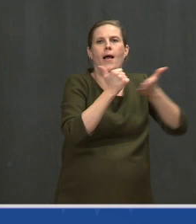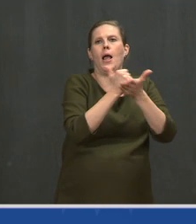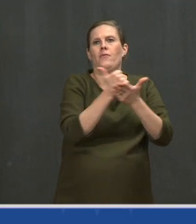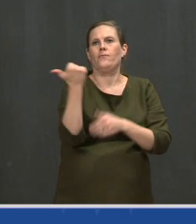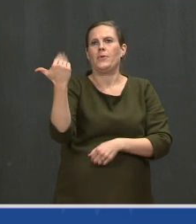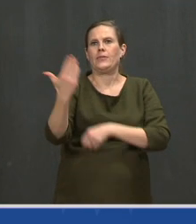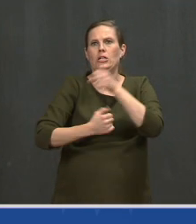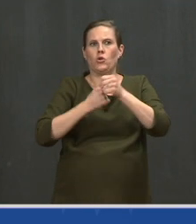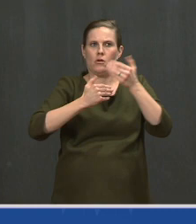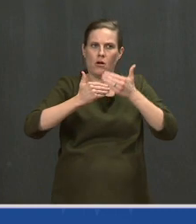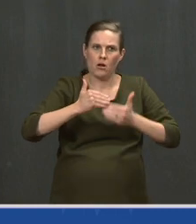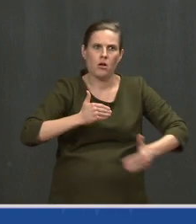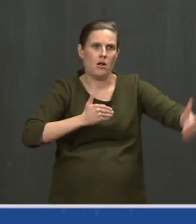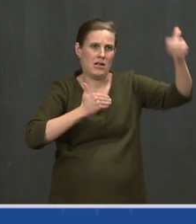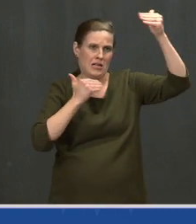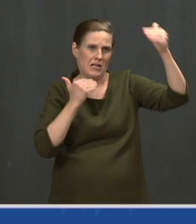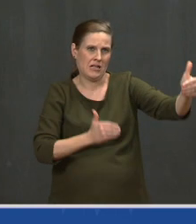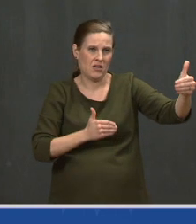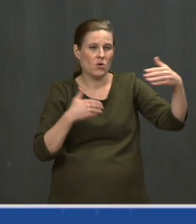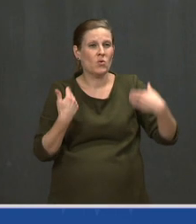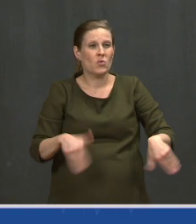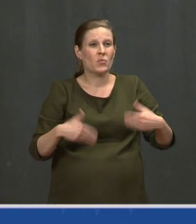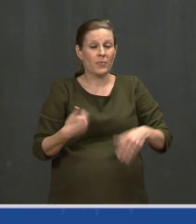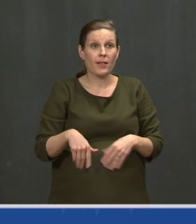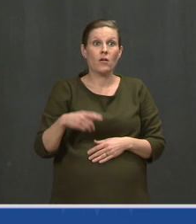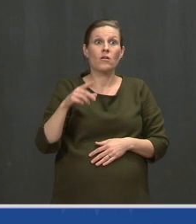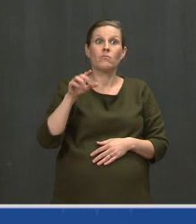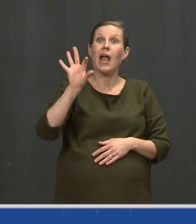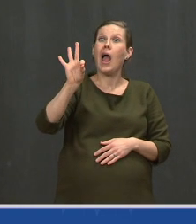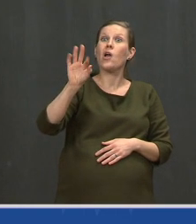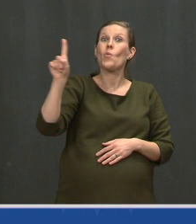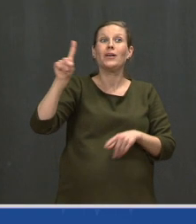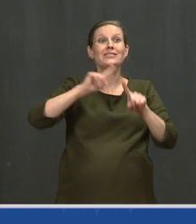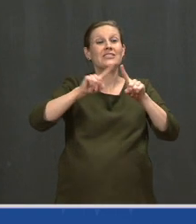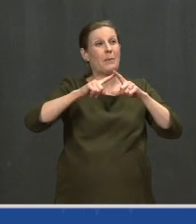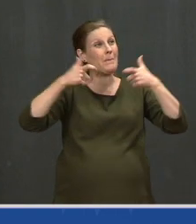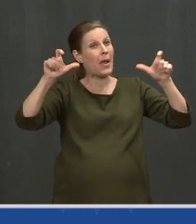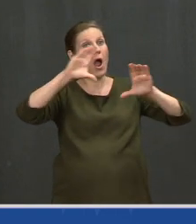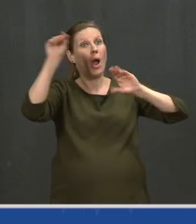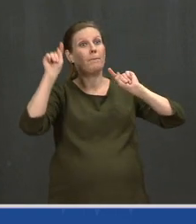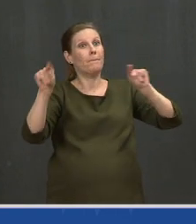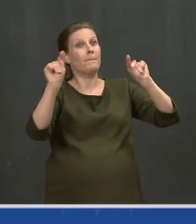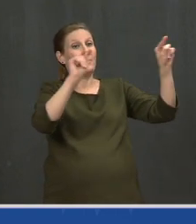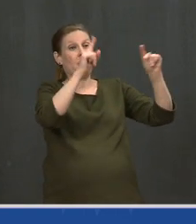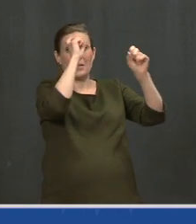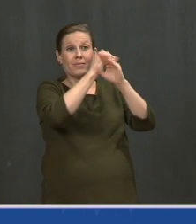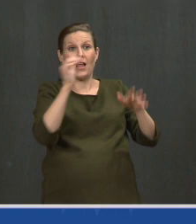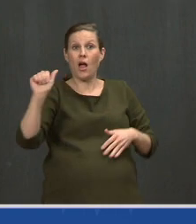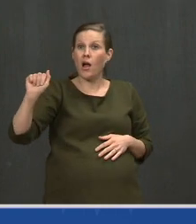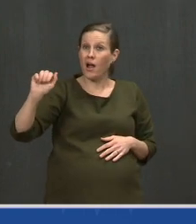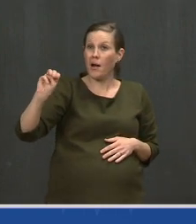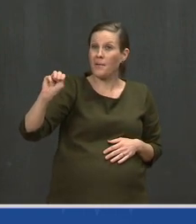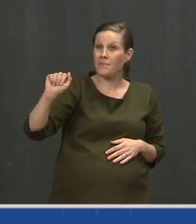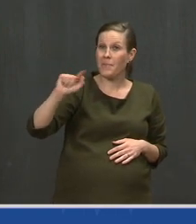they used various loopholes so they'd pay not a single solitary penny in federal income tax.